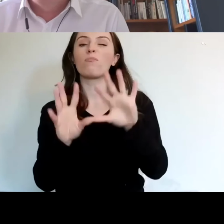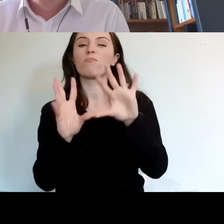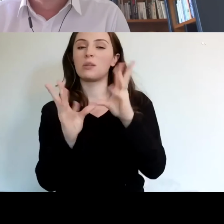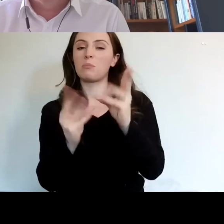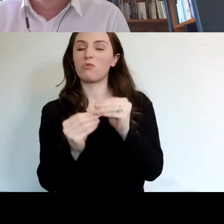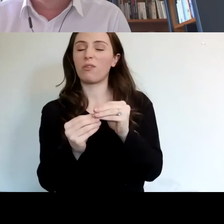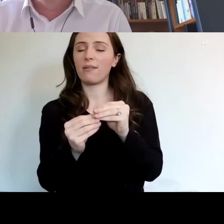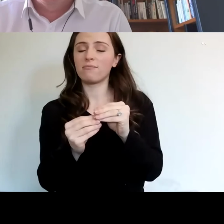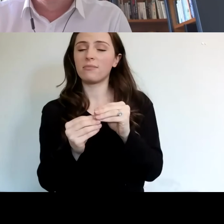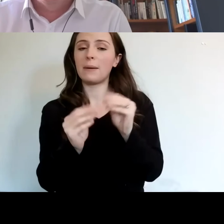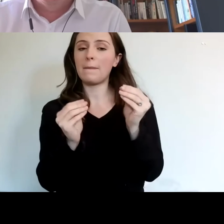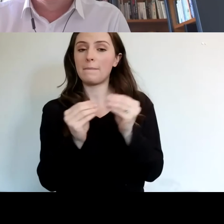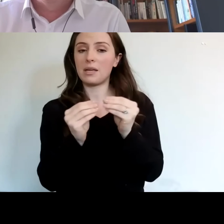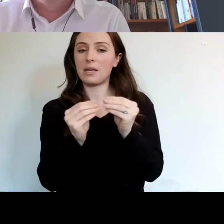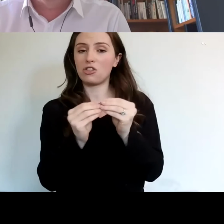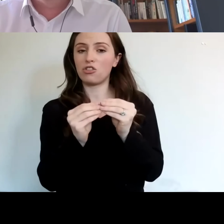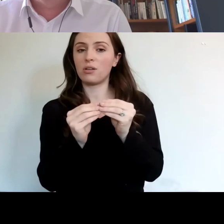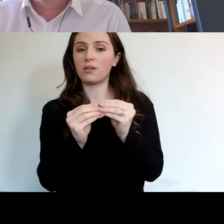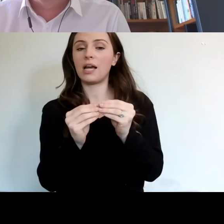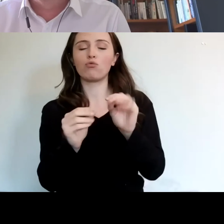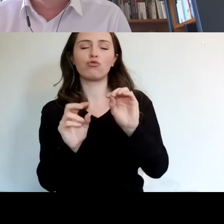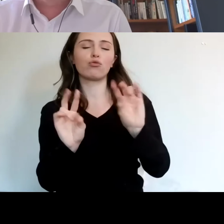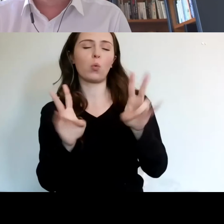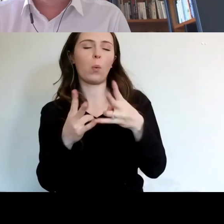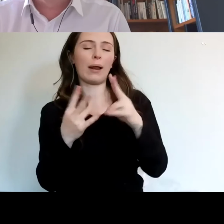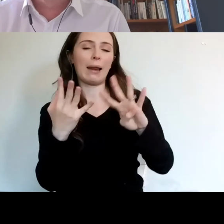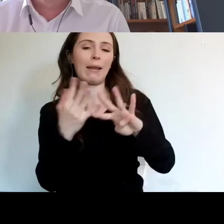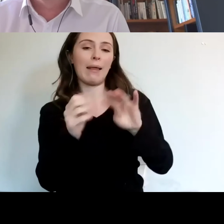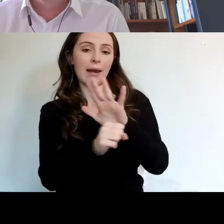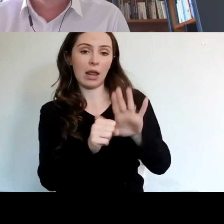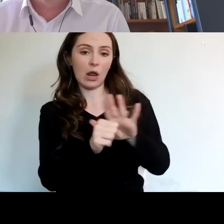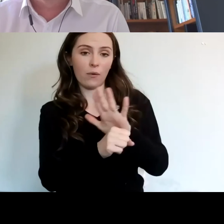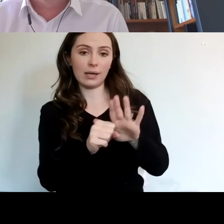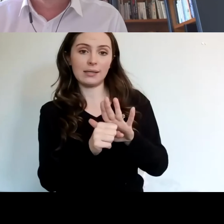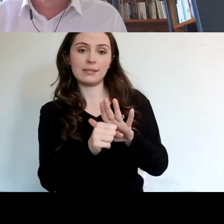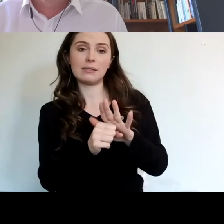I was just trying to highlight nine areas to address accessibility and Universal Design.